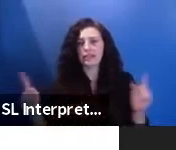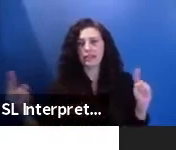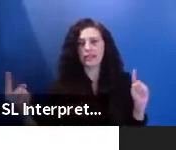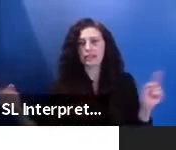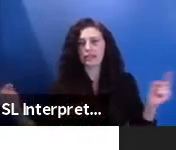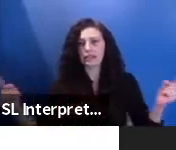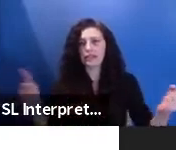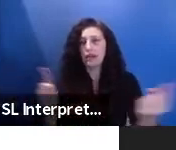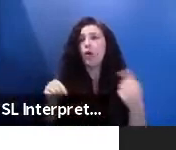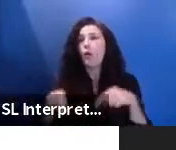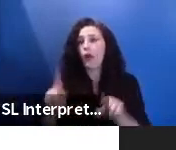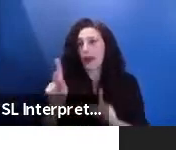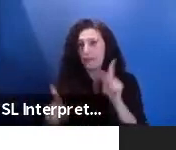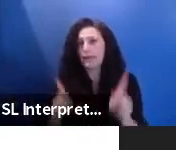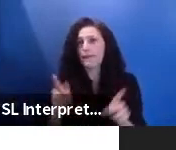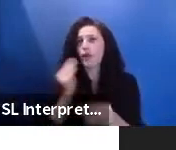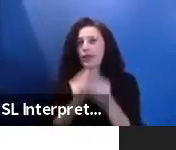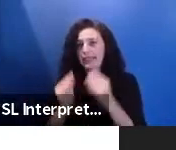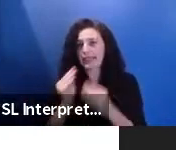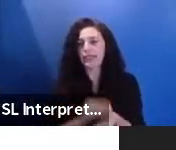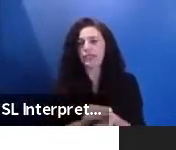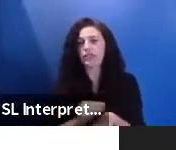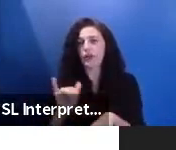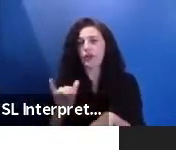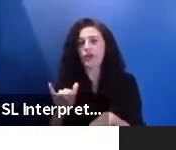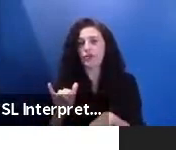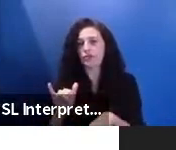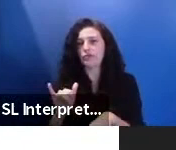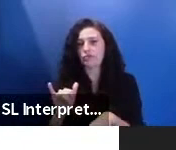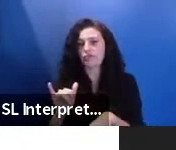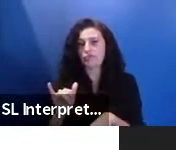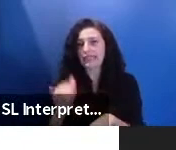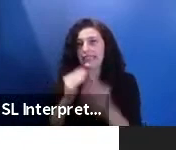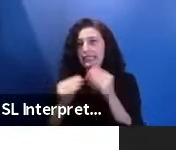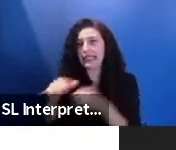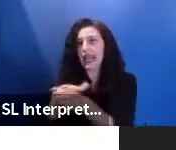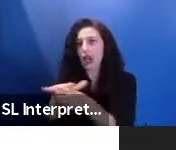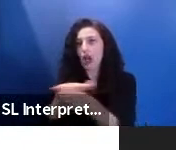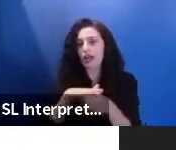So there's a specific provision requiring that eating areas be provided that have enough space to allow for